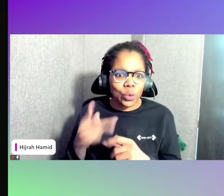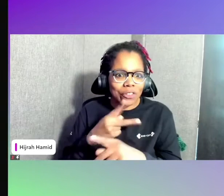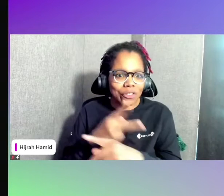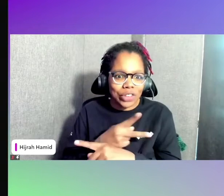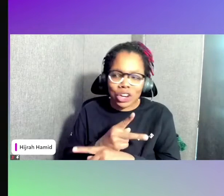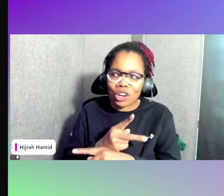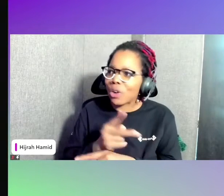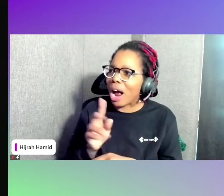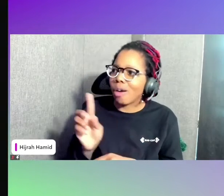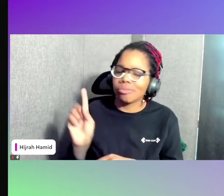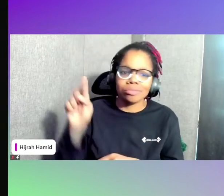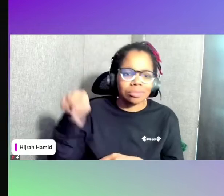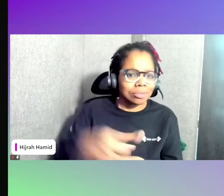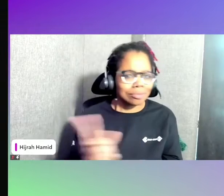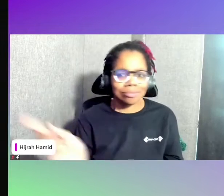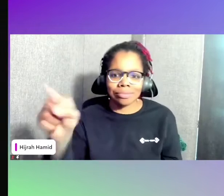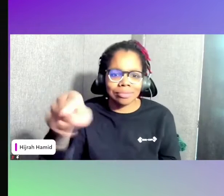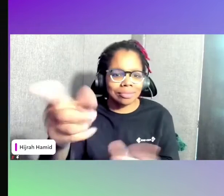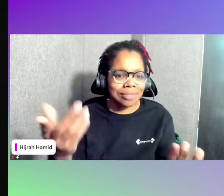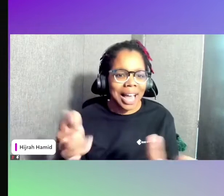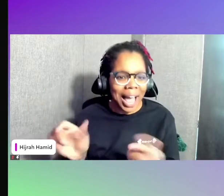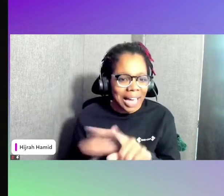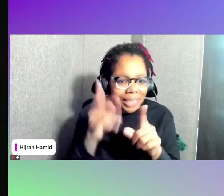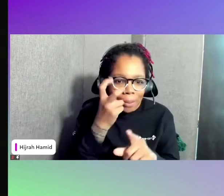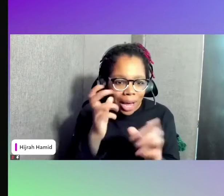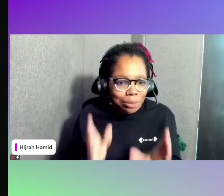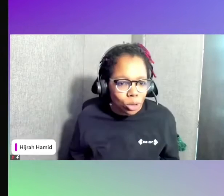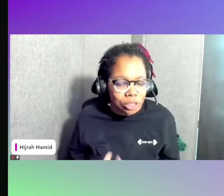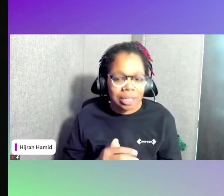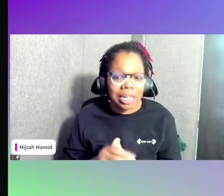person stay oriented if there is no up and down? How the